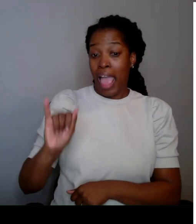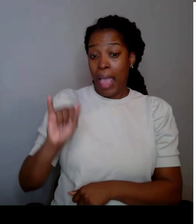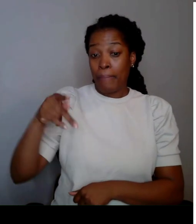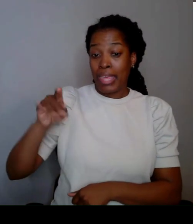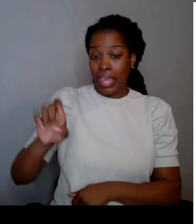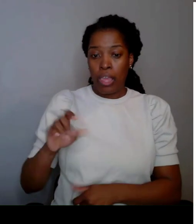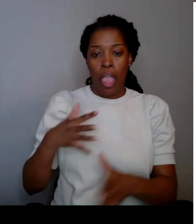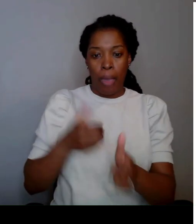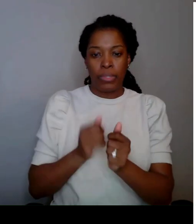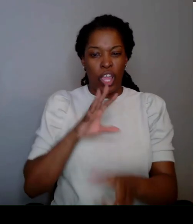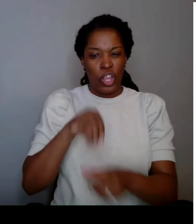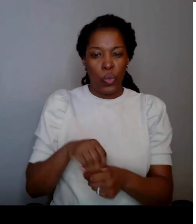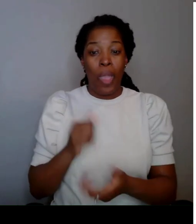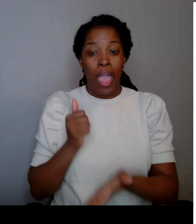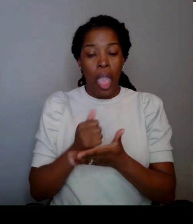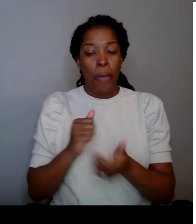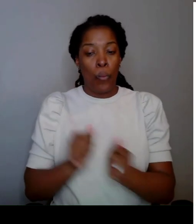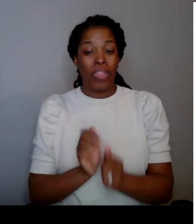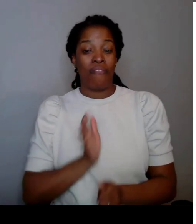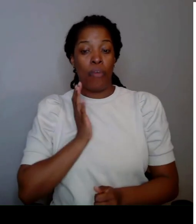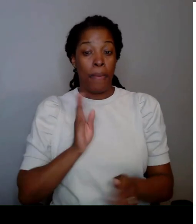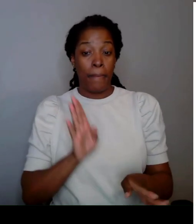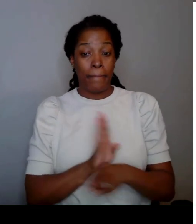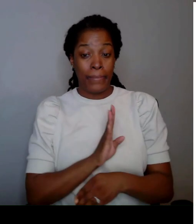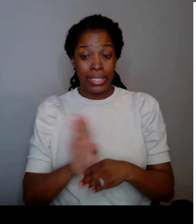Step 2. Product Base Candle making business.